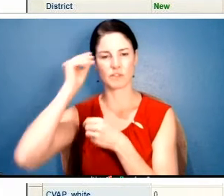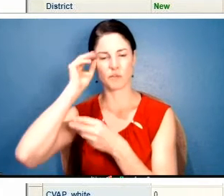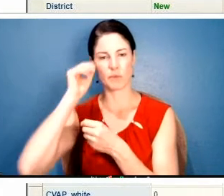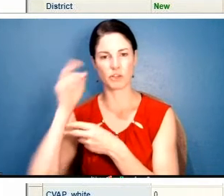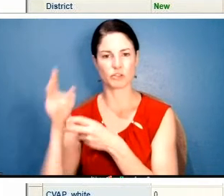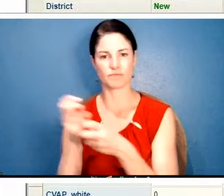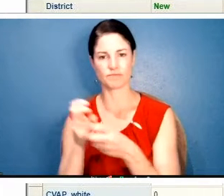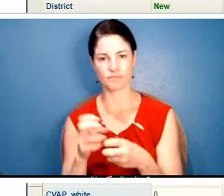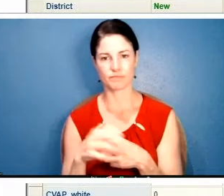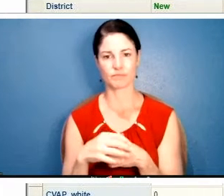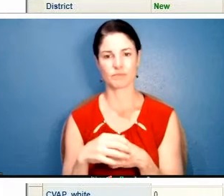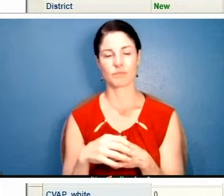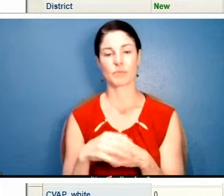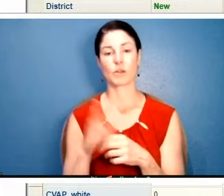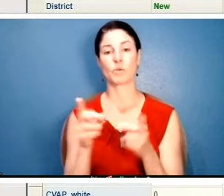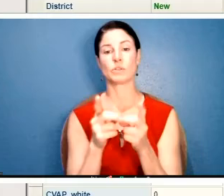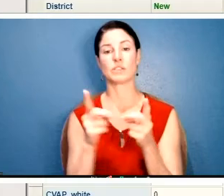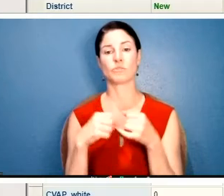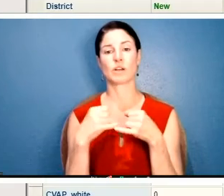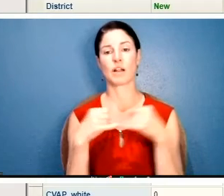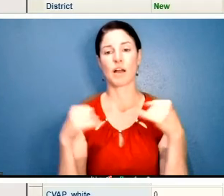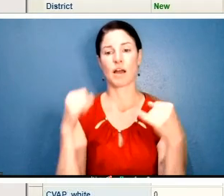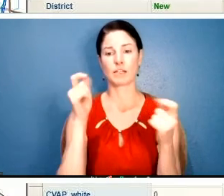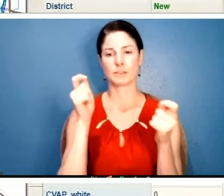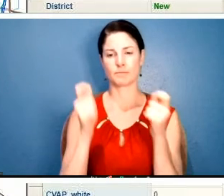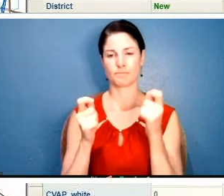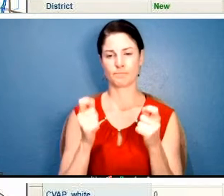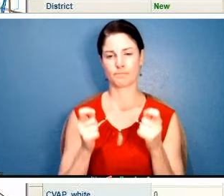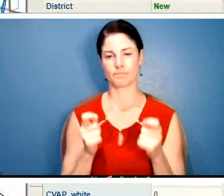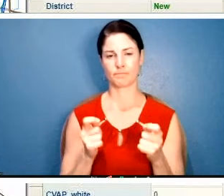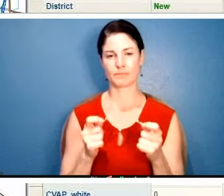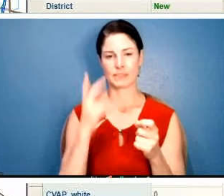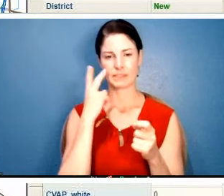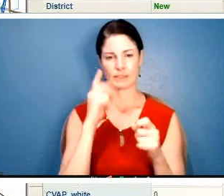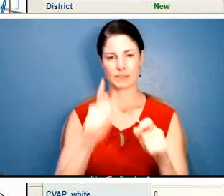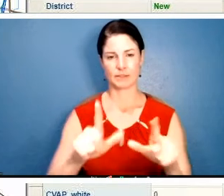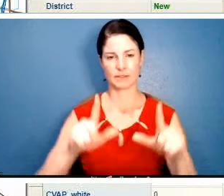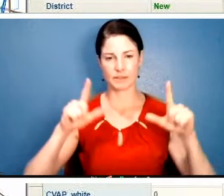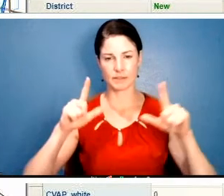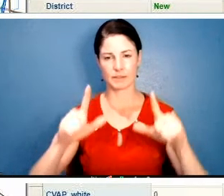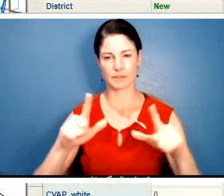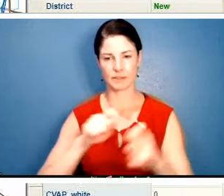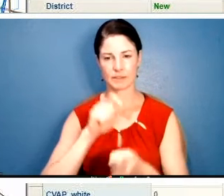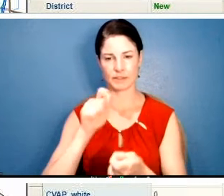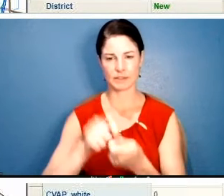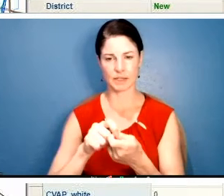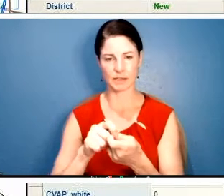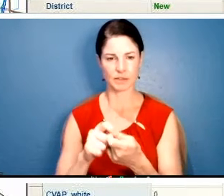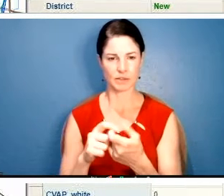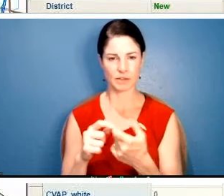SacGov: You can fine tune your district lines and see in detail the resulting demographics, as you draw your map.